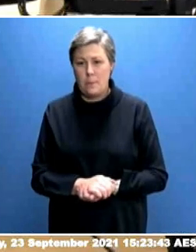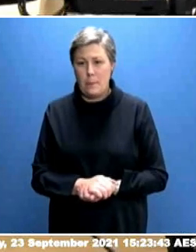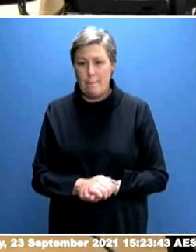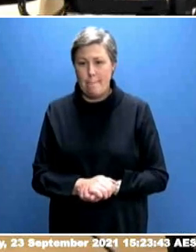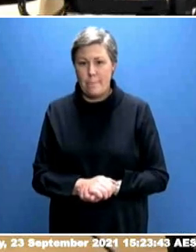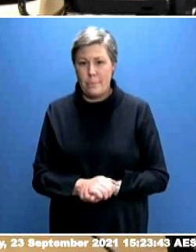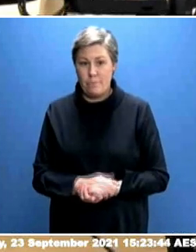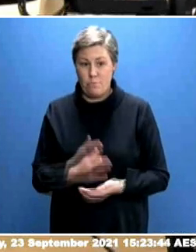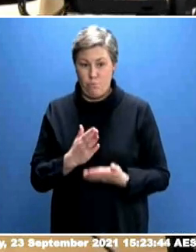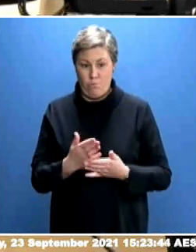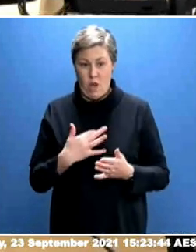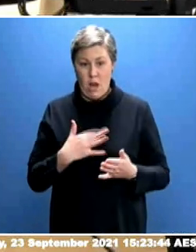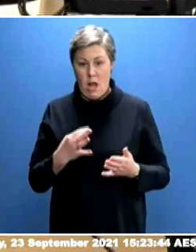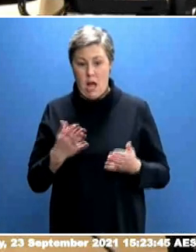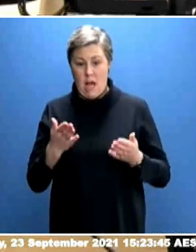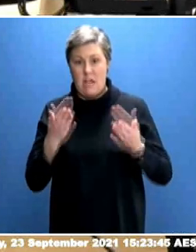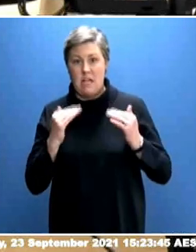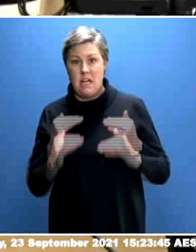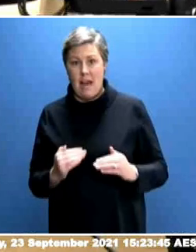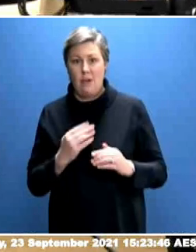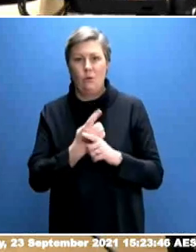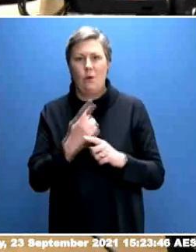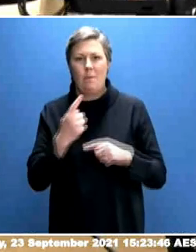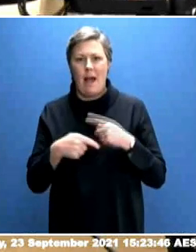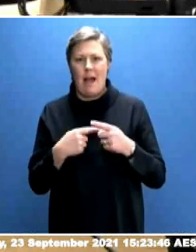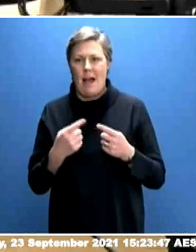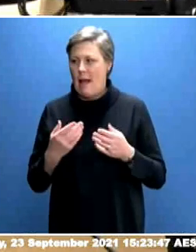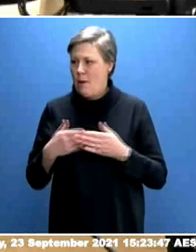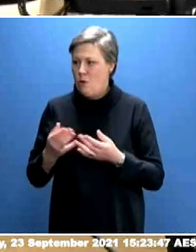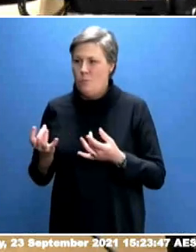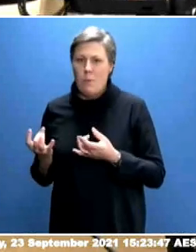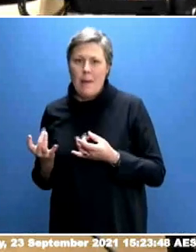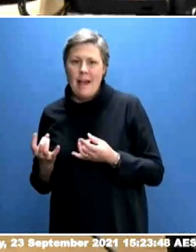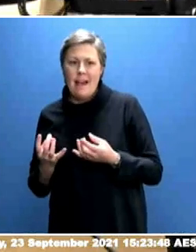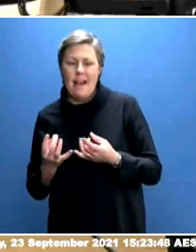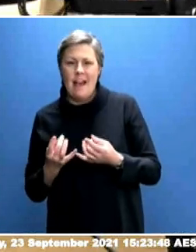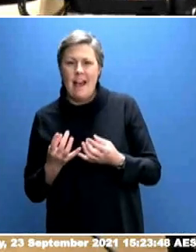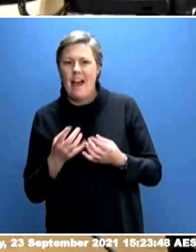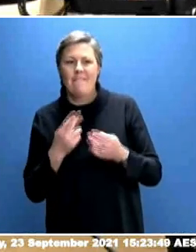I was about to go to follow up the transition pathway with the witness.